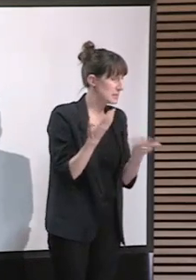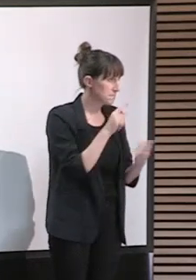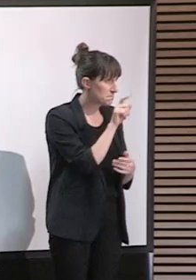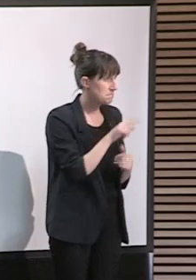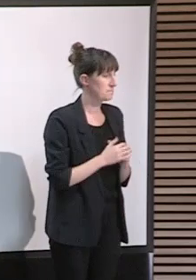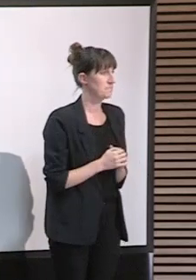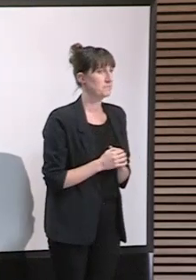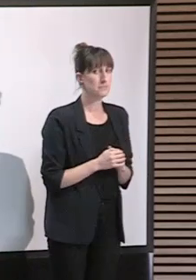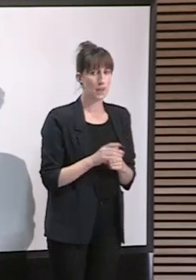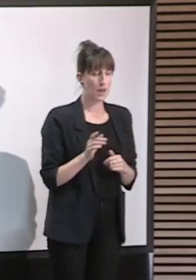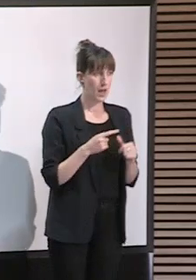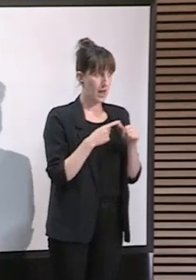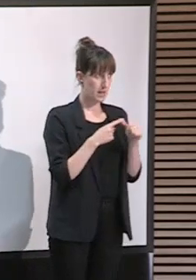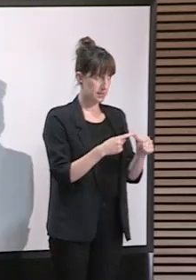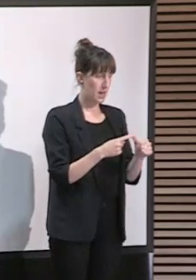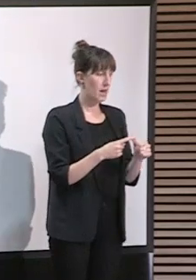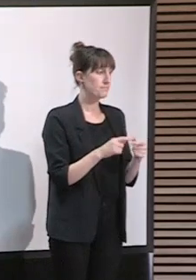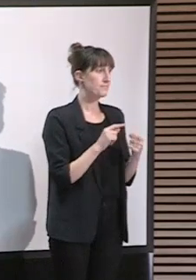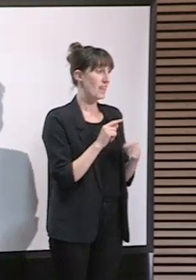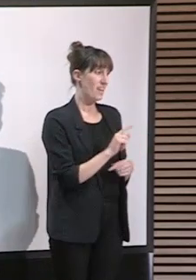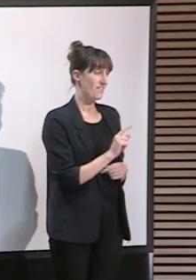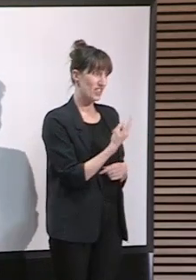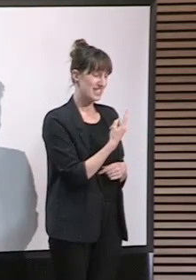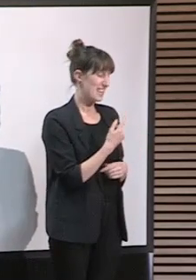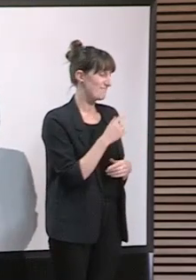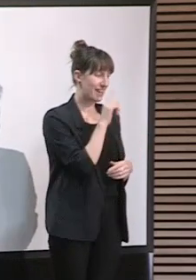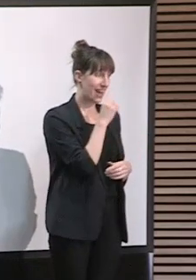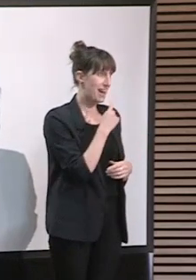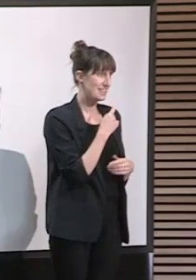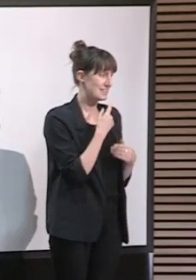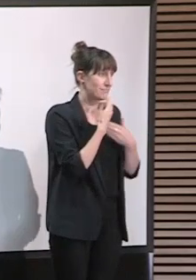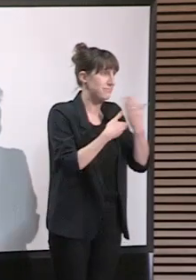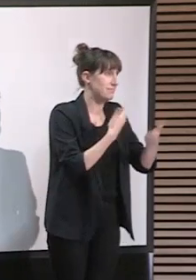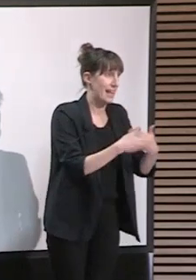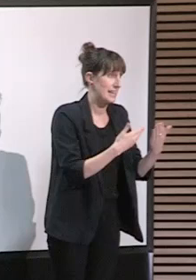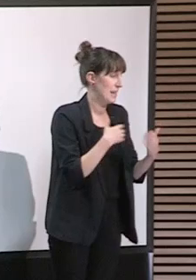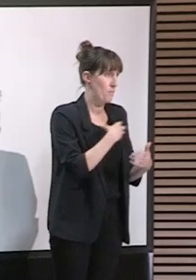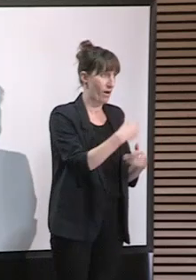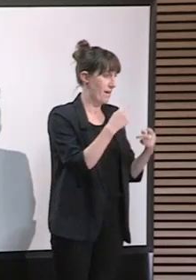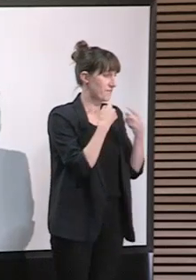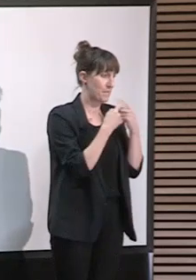with people who have travelled from New Zealand. Is there any linkage there.